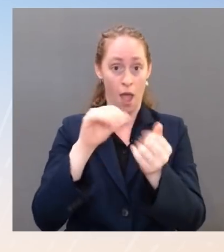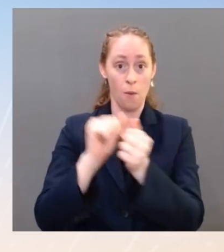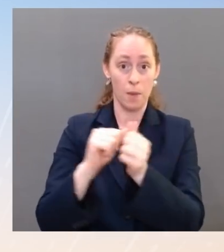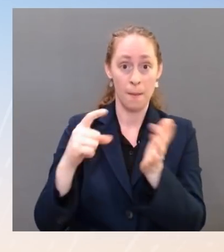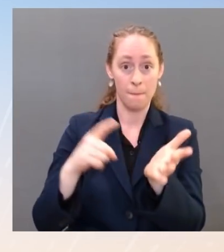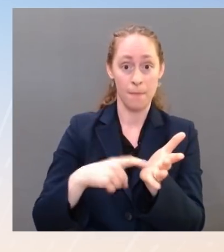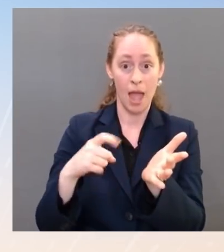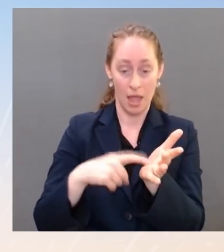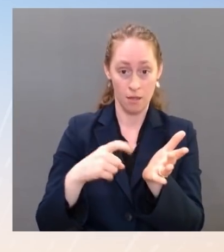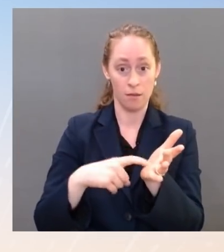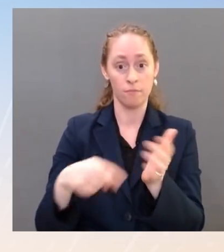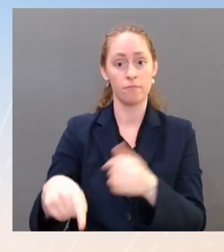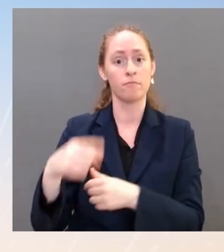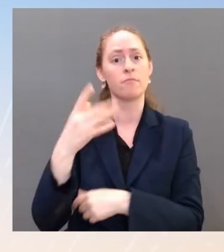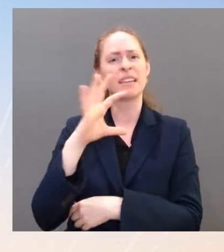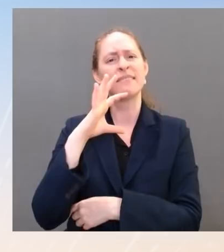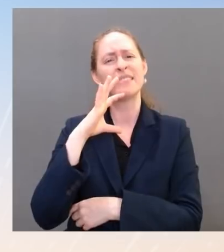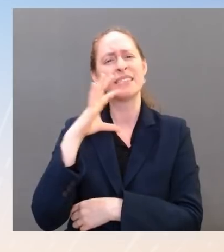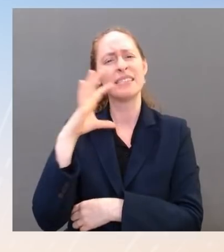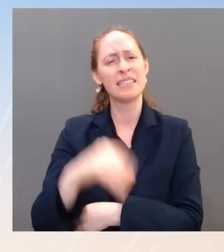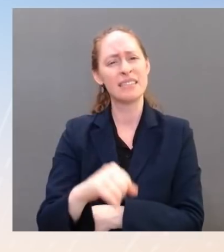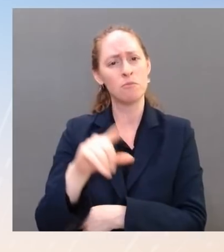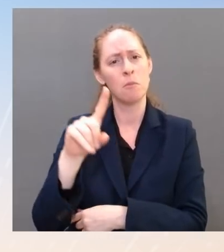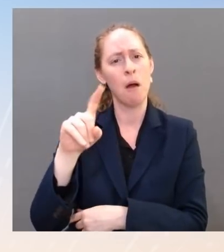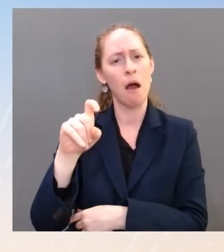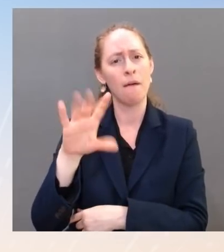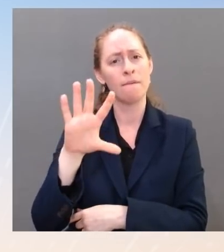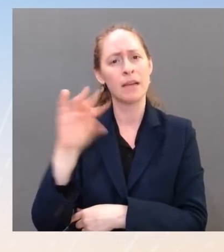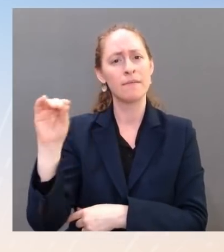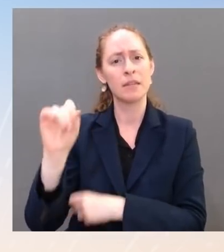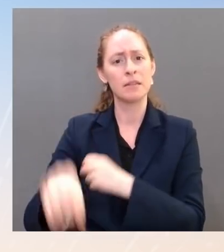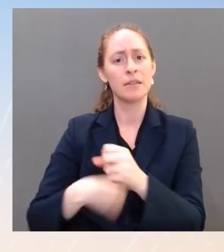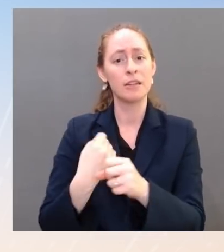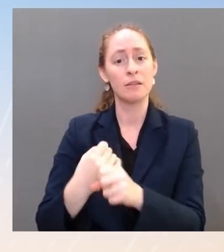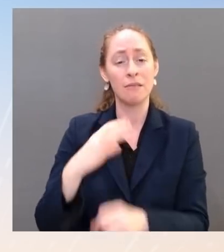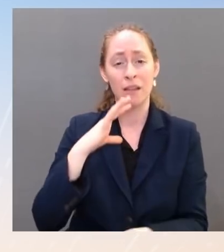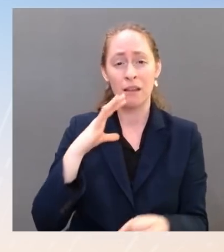So I think working to make sure we're modernizing that piece